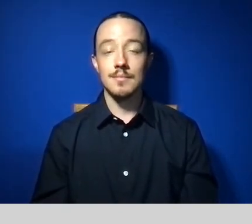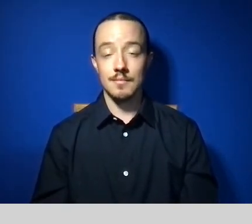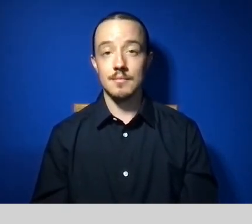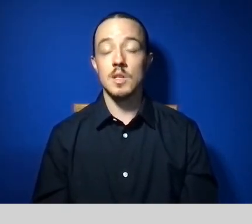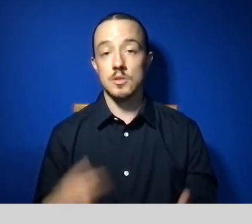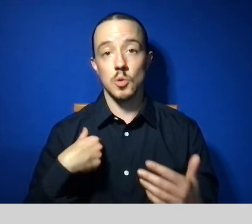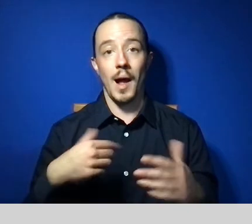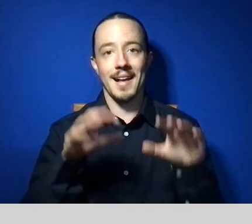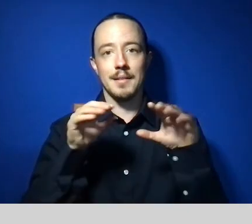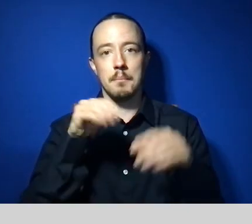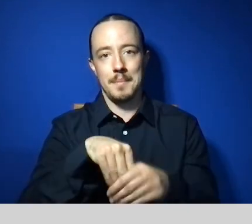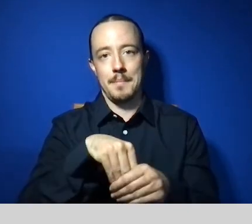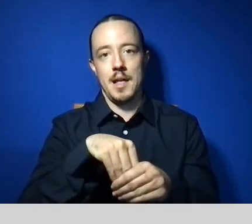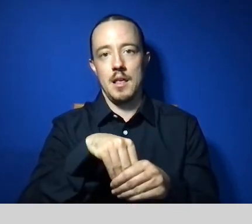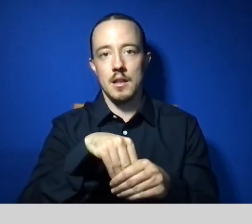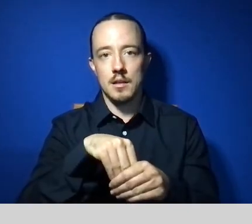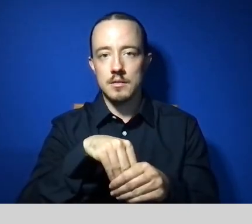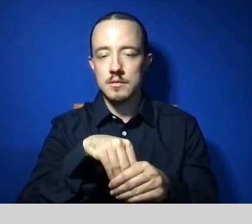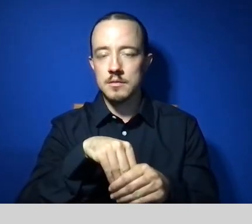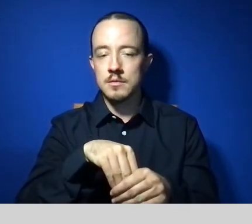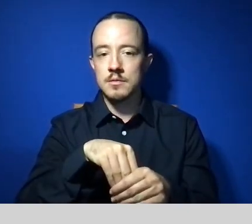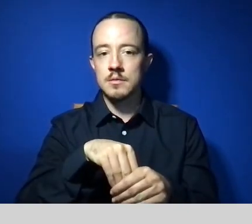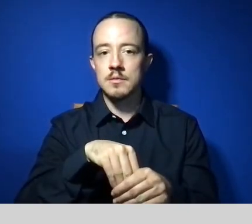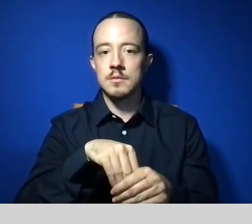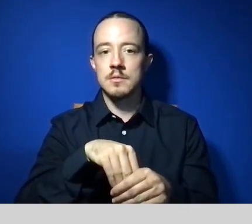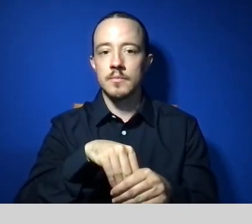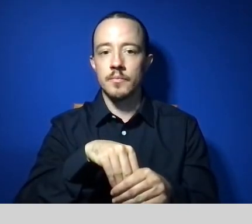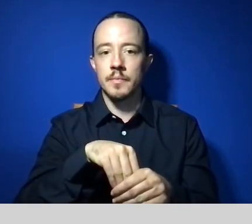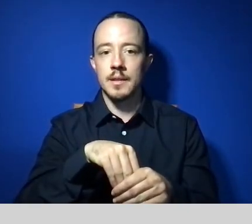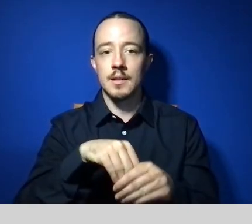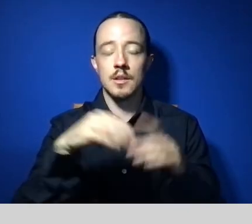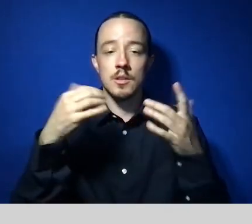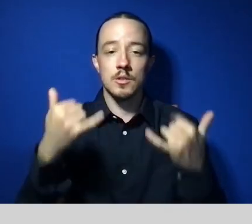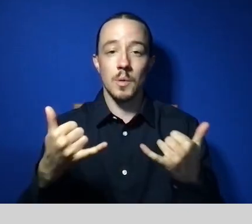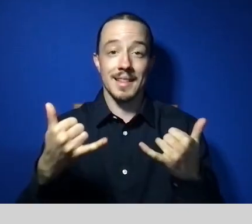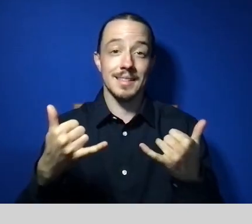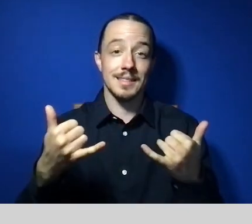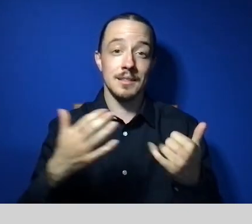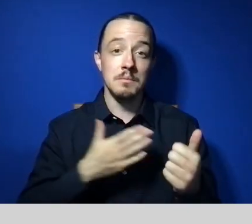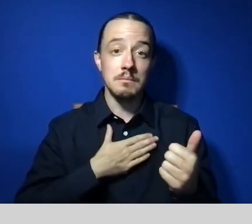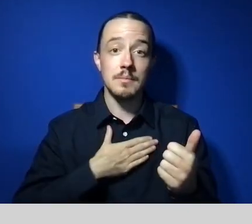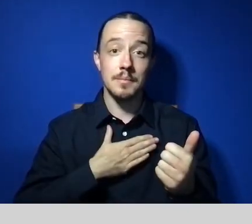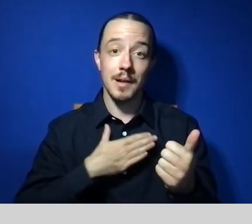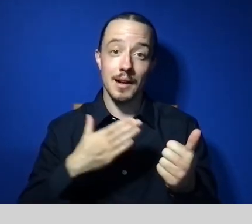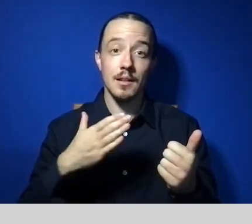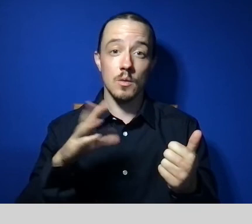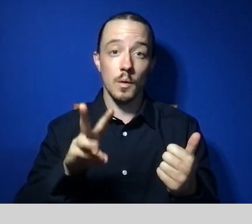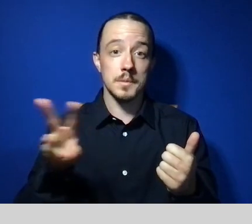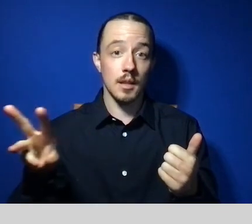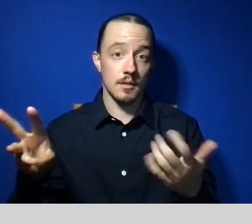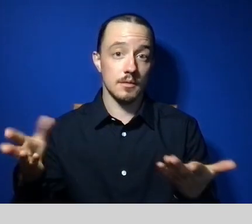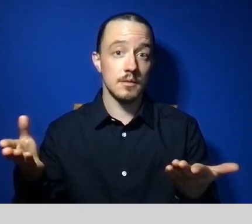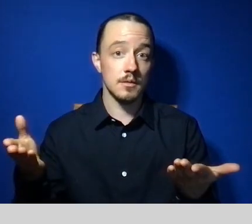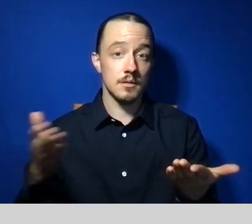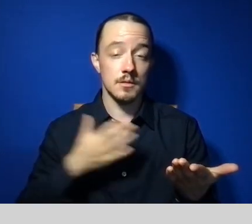I embedded it. And so I'm gonna hit stop and . So this is my, this is my website, right?